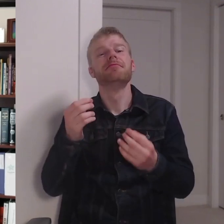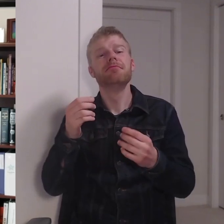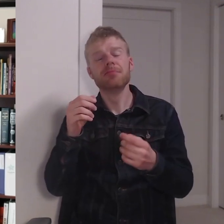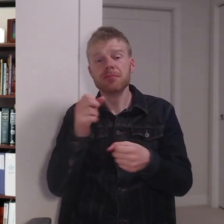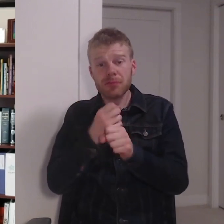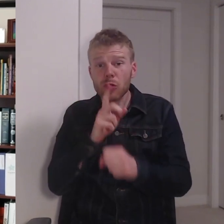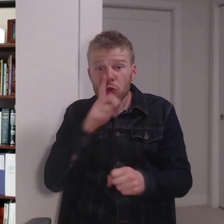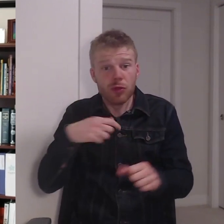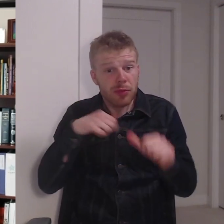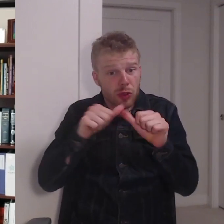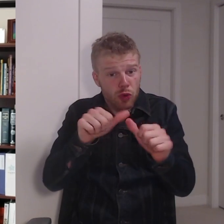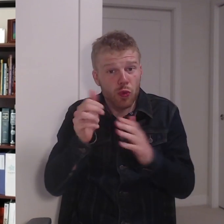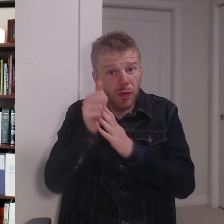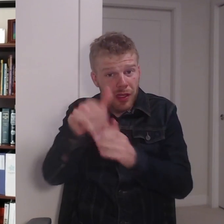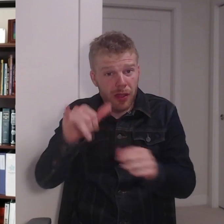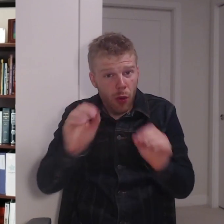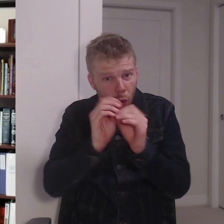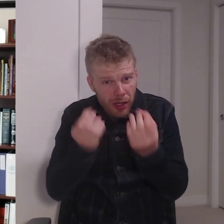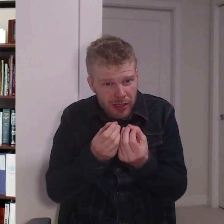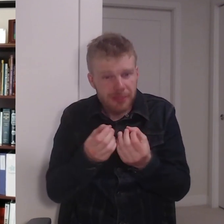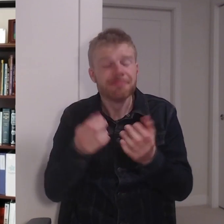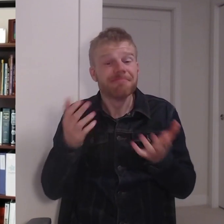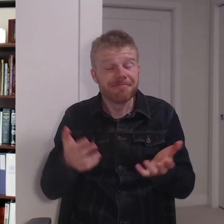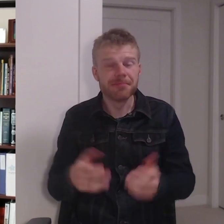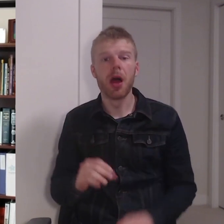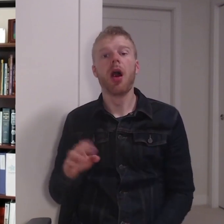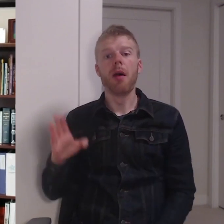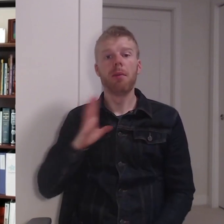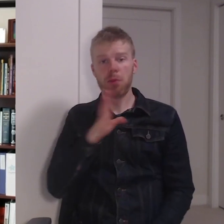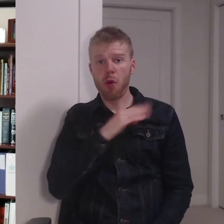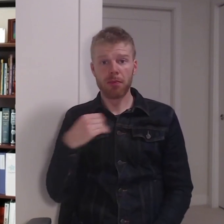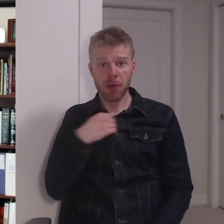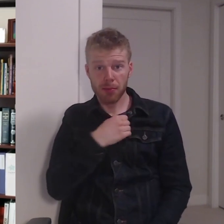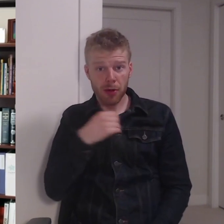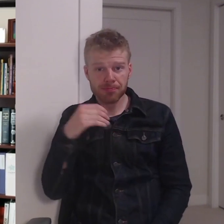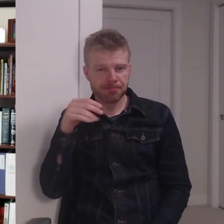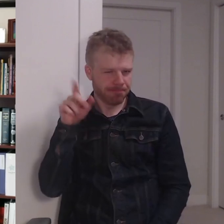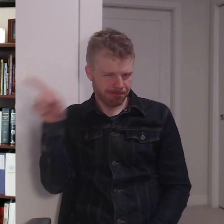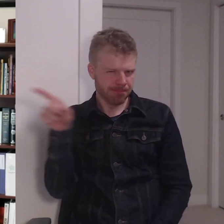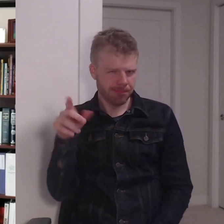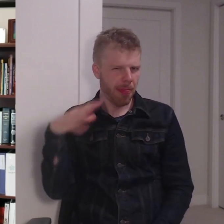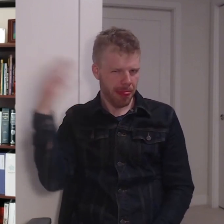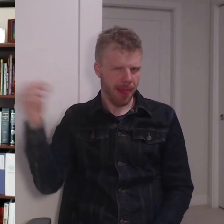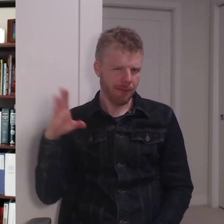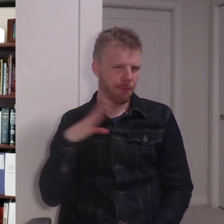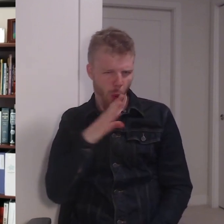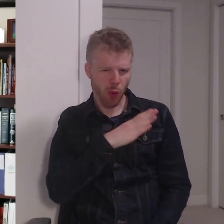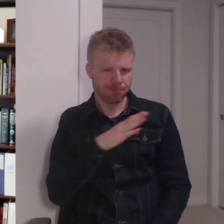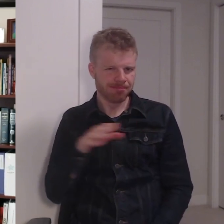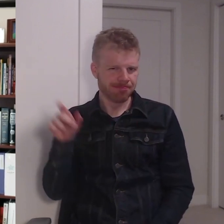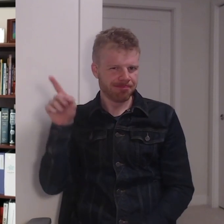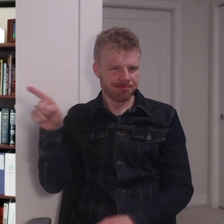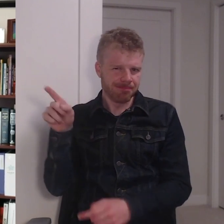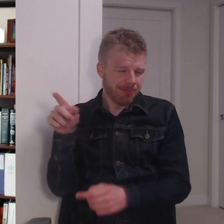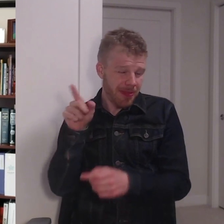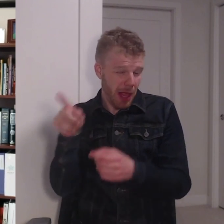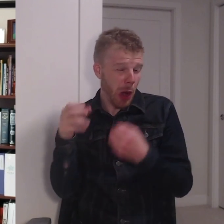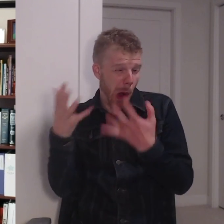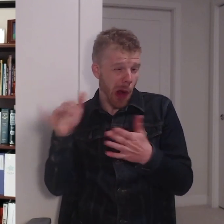organization and continue leading it and the board members left the board who had